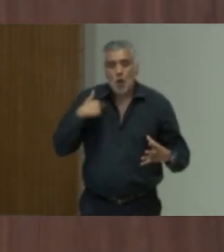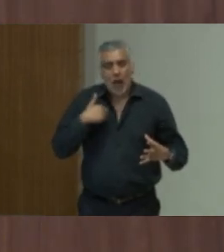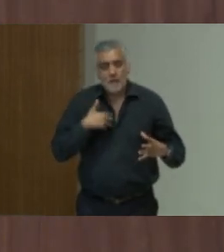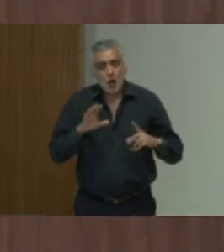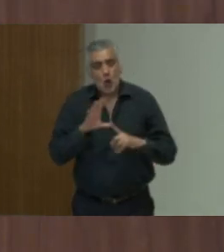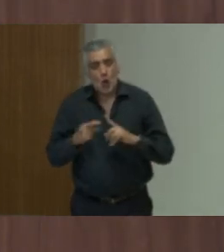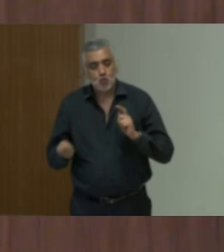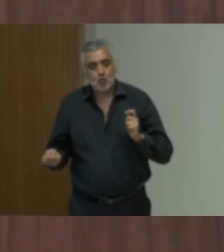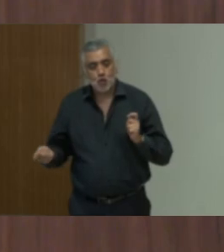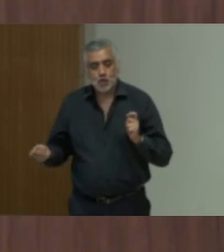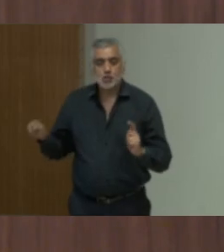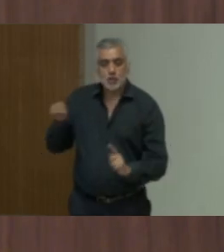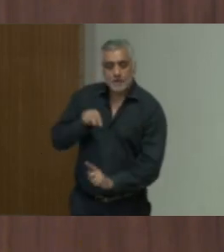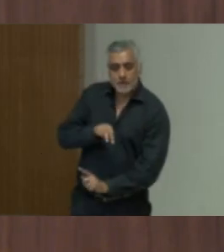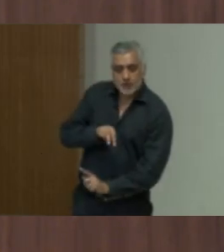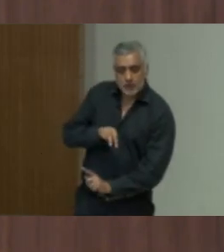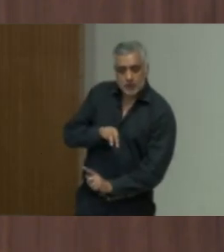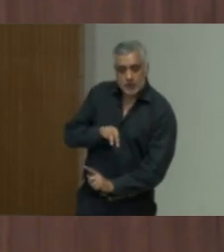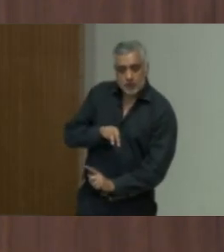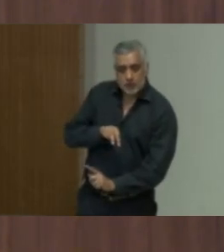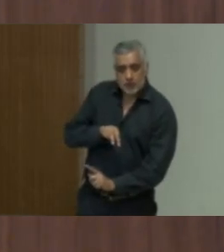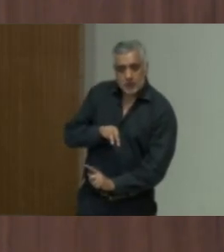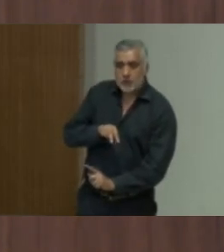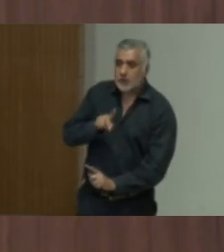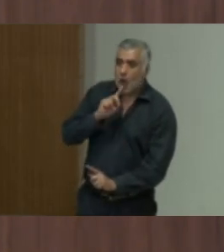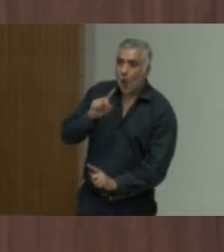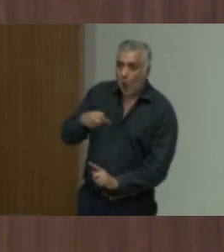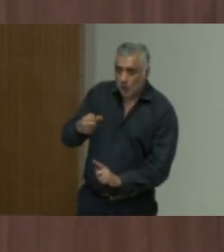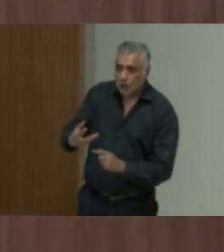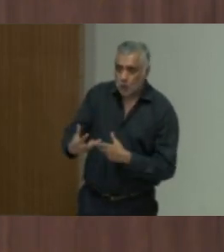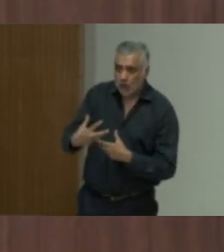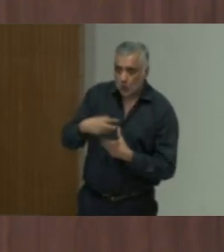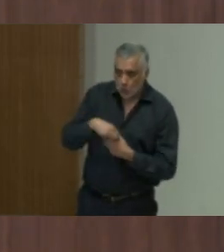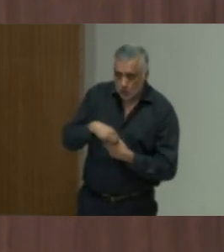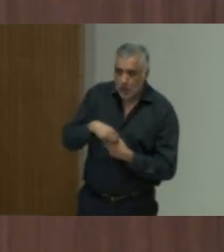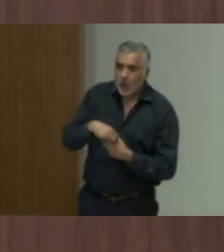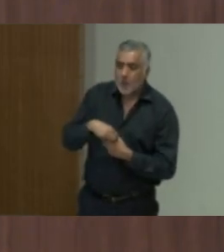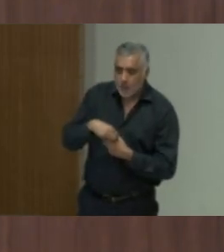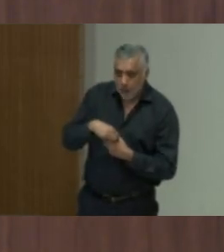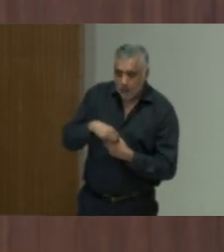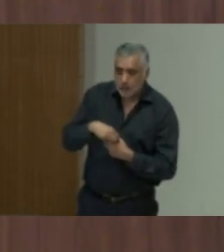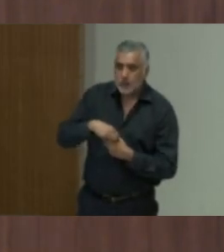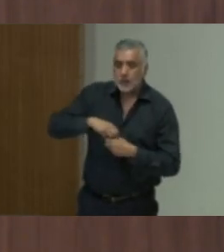has been not just to inclusion, but seeing the project of life of the person,